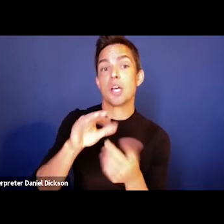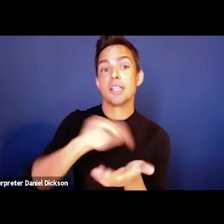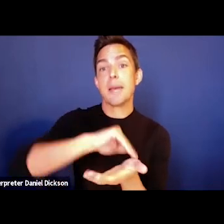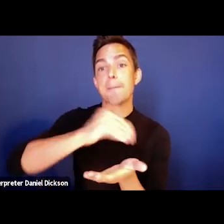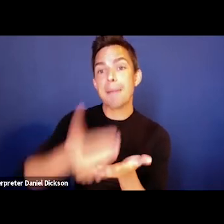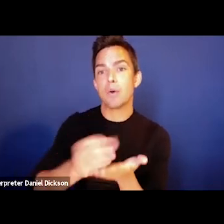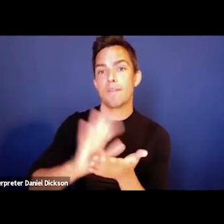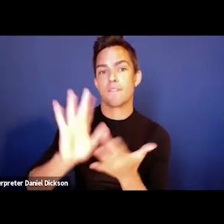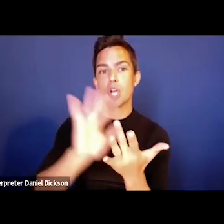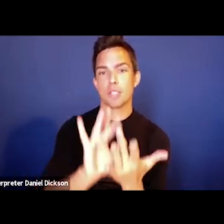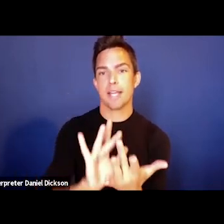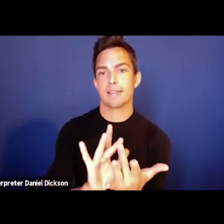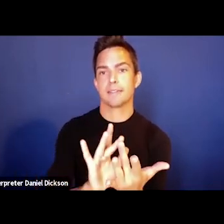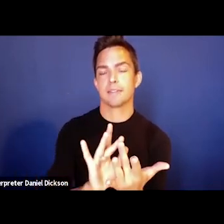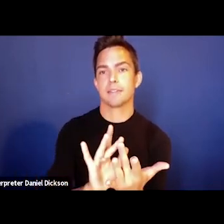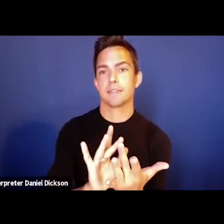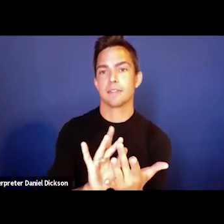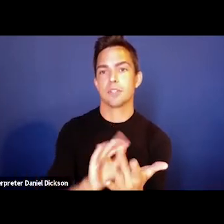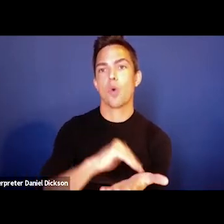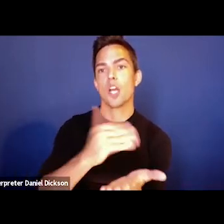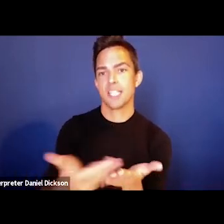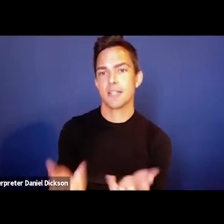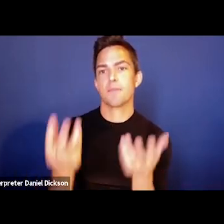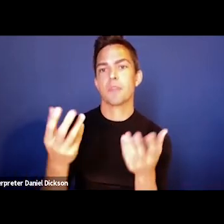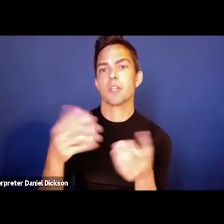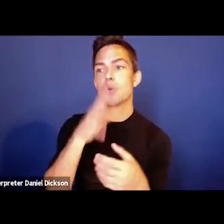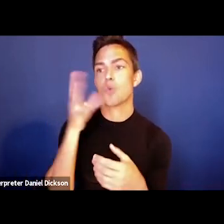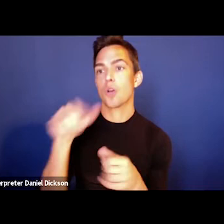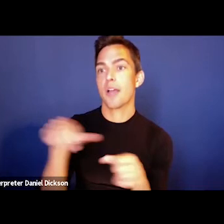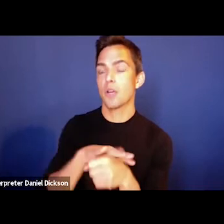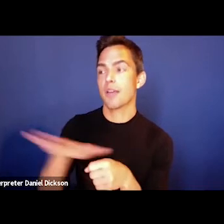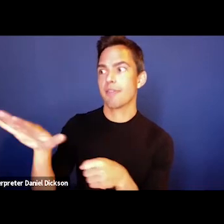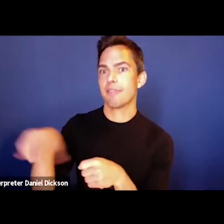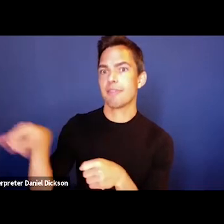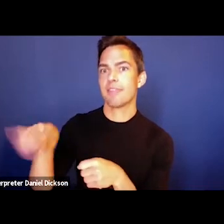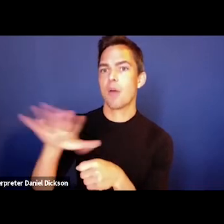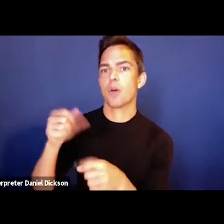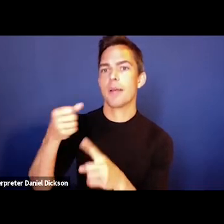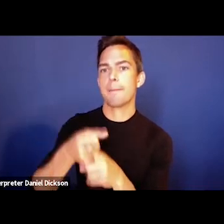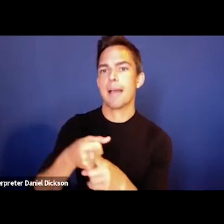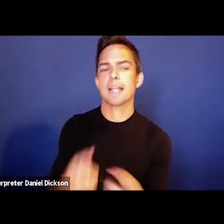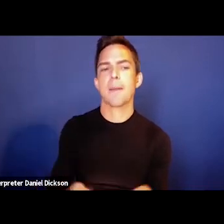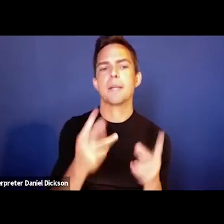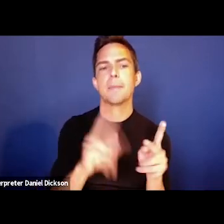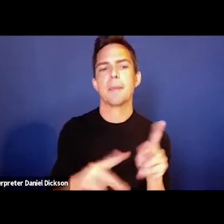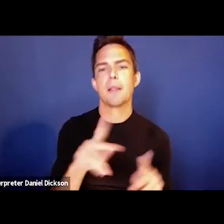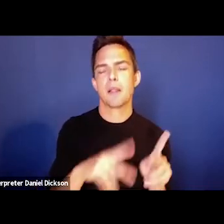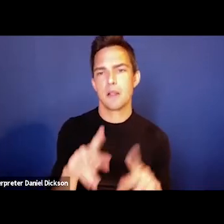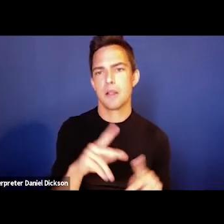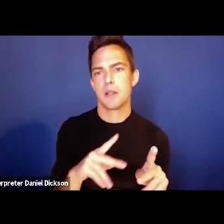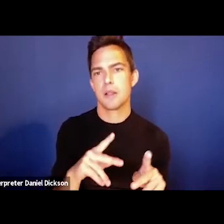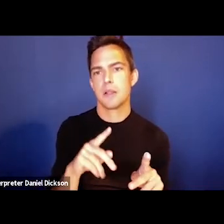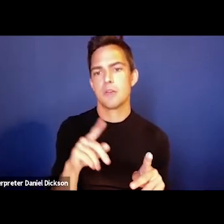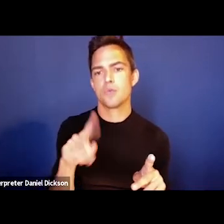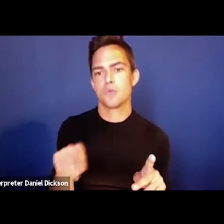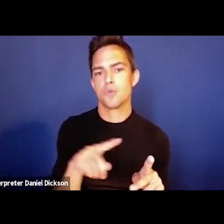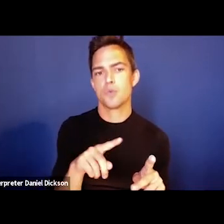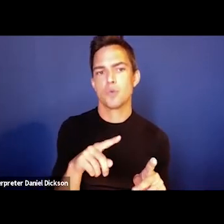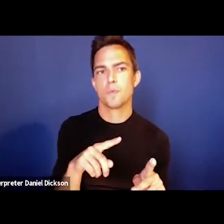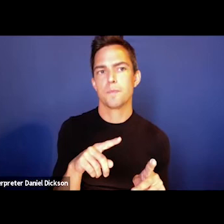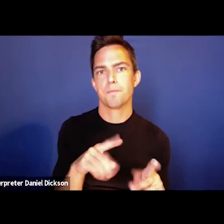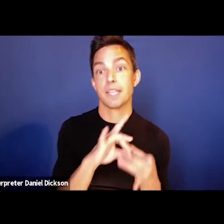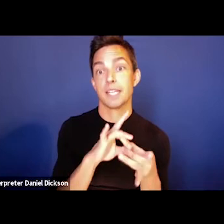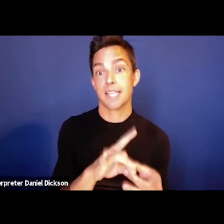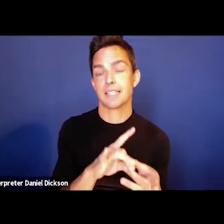where rural location impacted the number of people you were connected with. And you